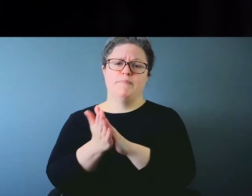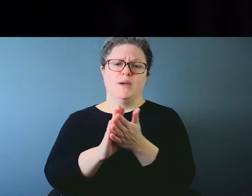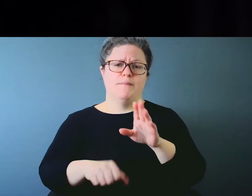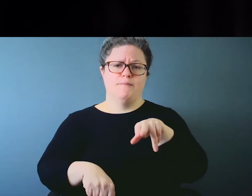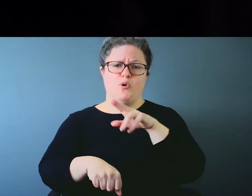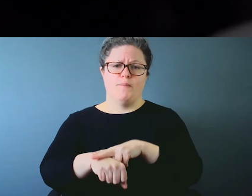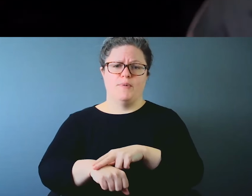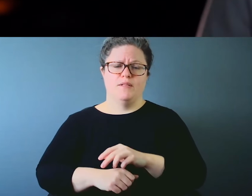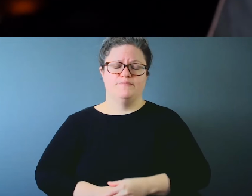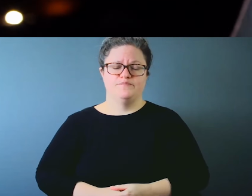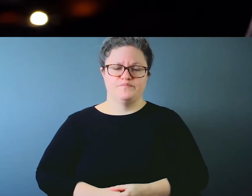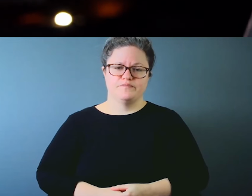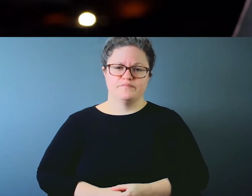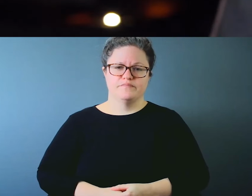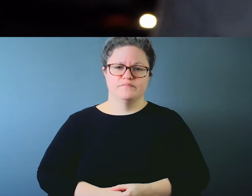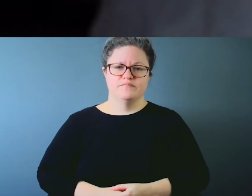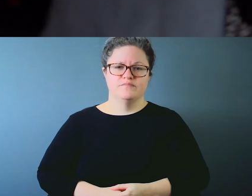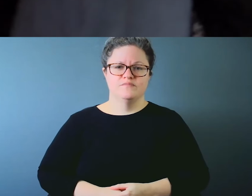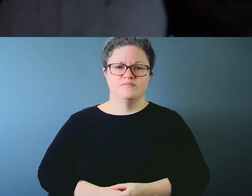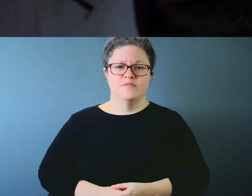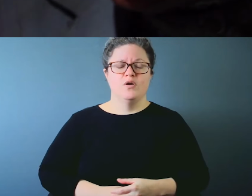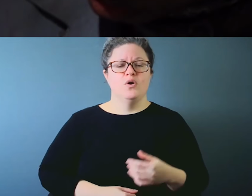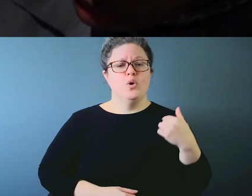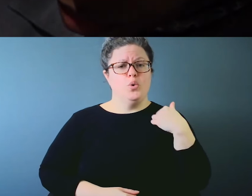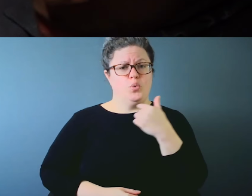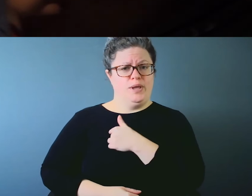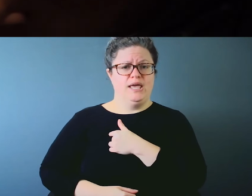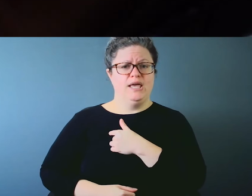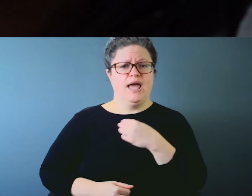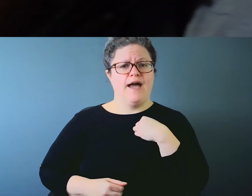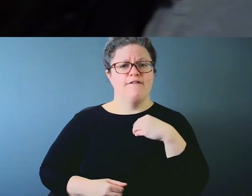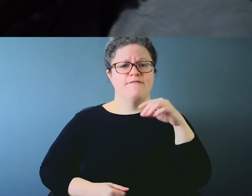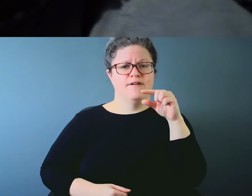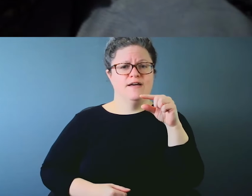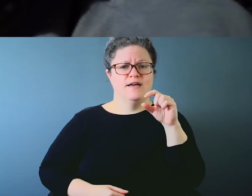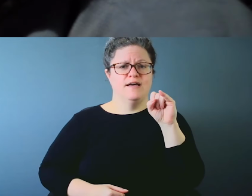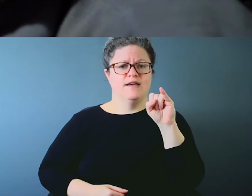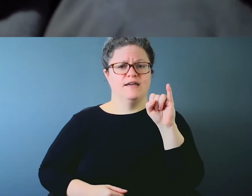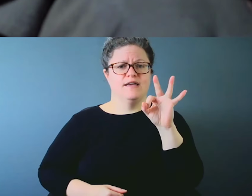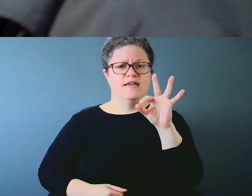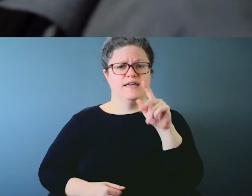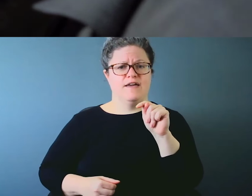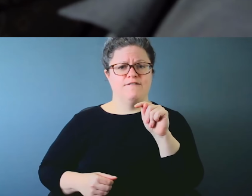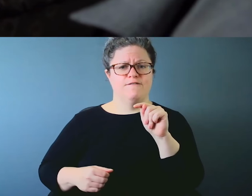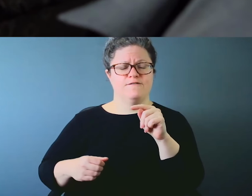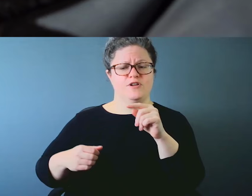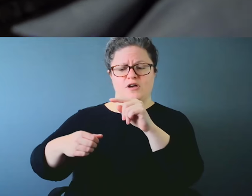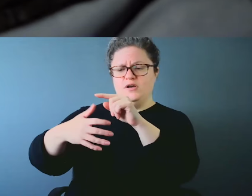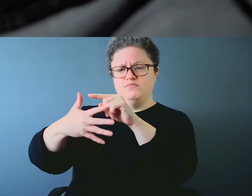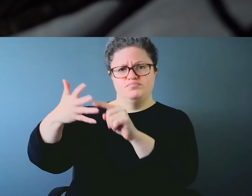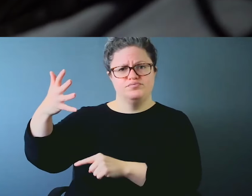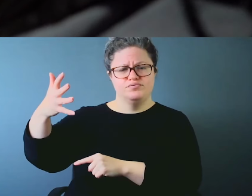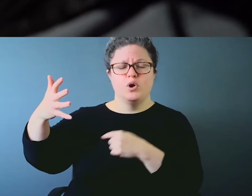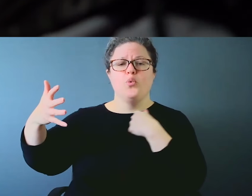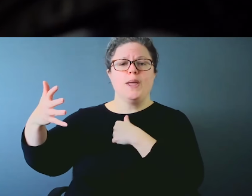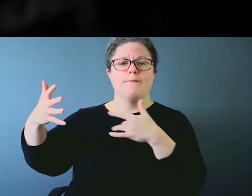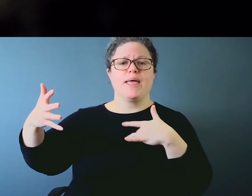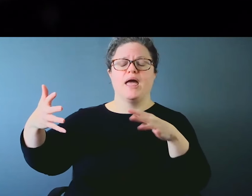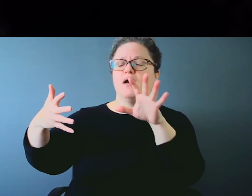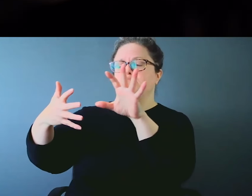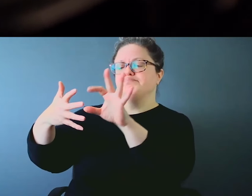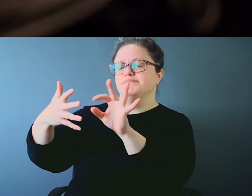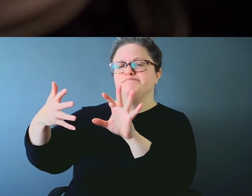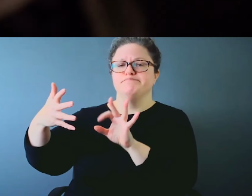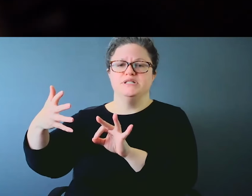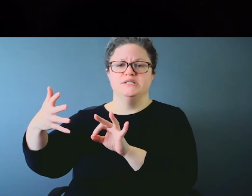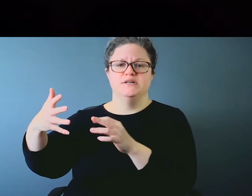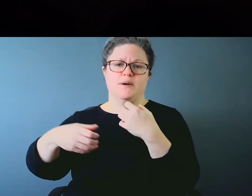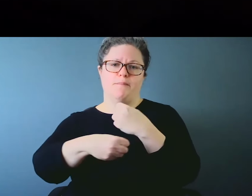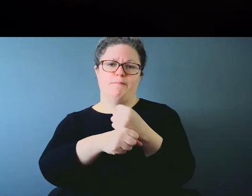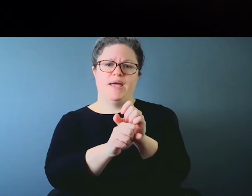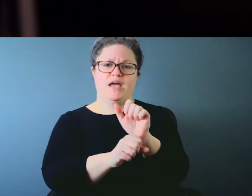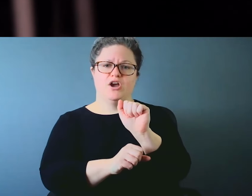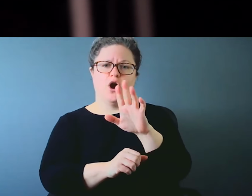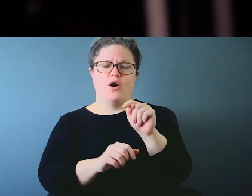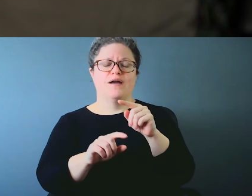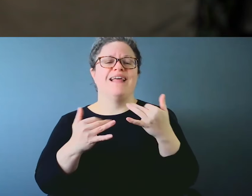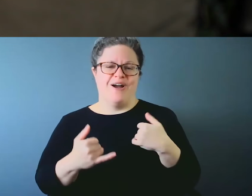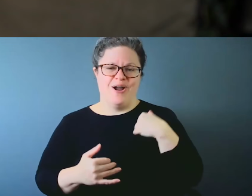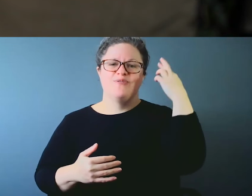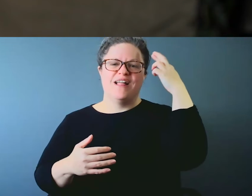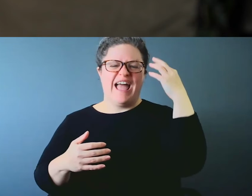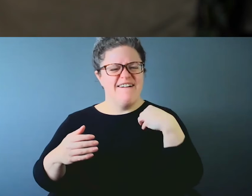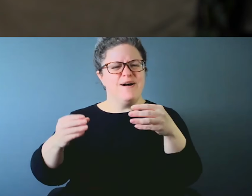We rarely use all of our gifts, really, in the making of art. And now I think I can use more of myself